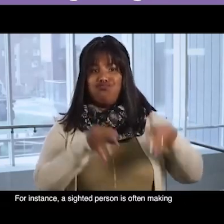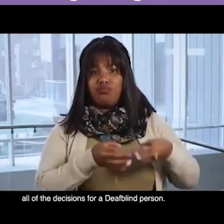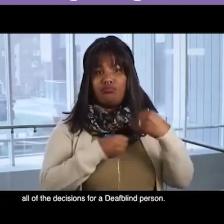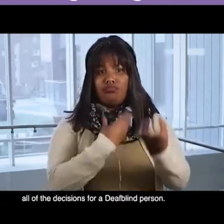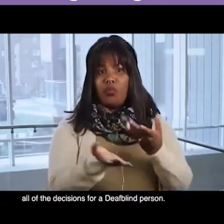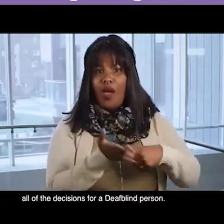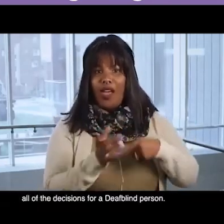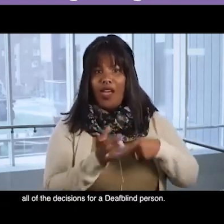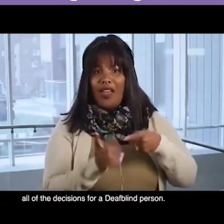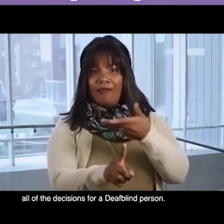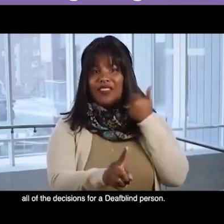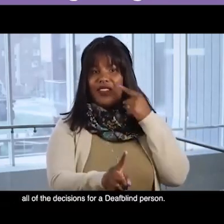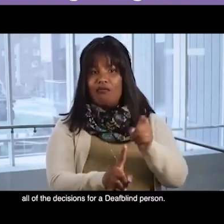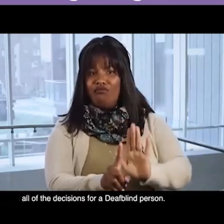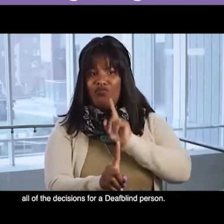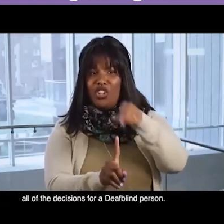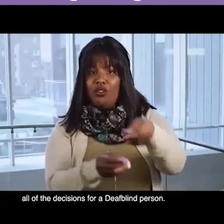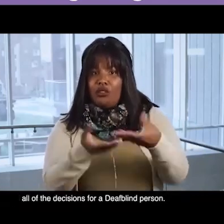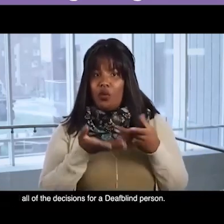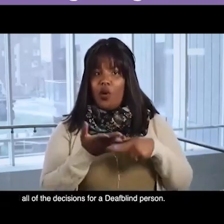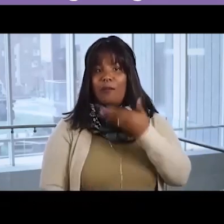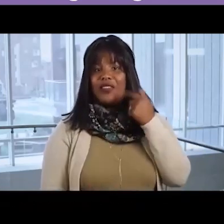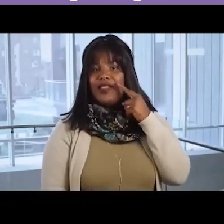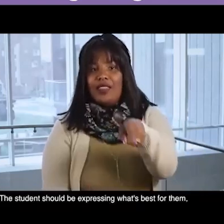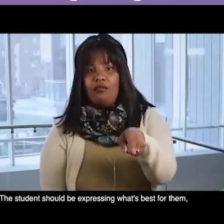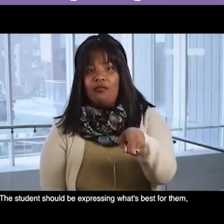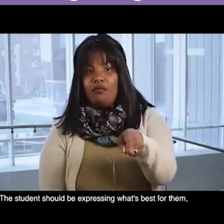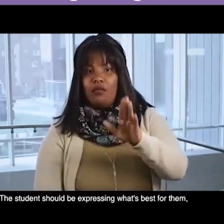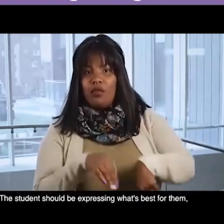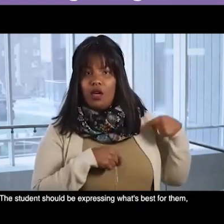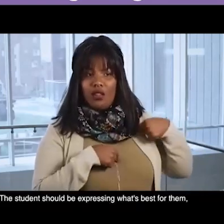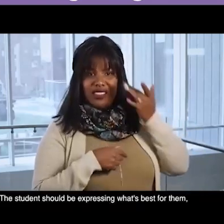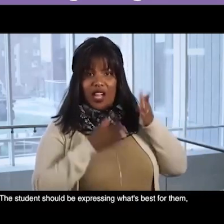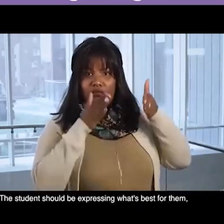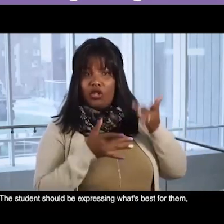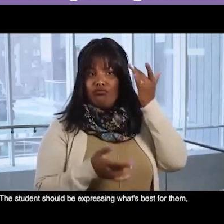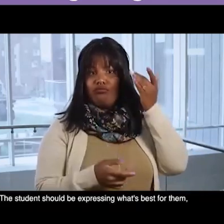making all the decisions for a deafblind person. The student should be expressing what's best for them